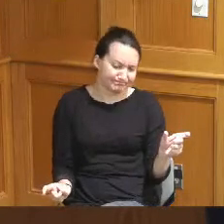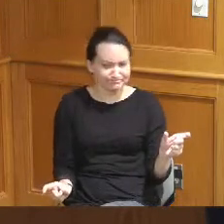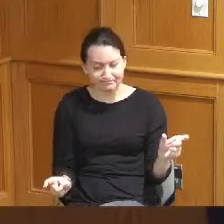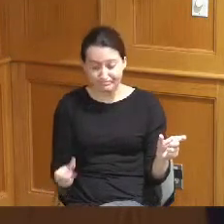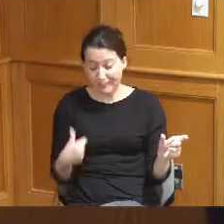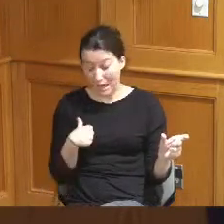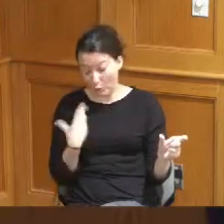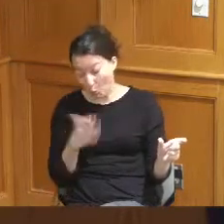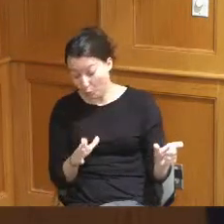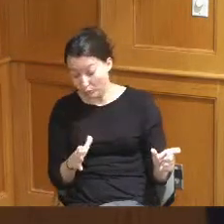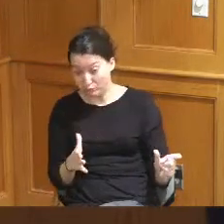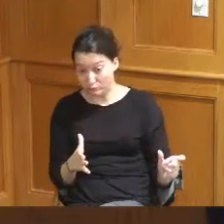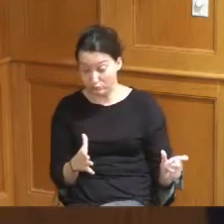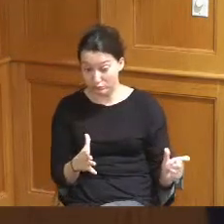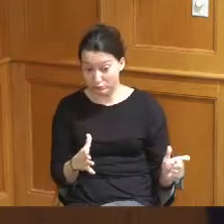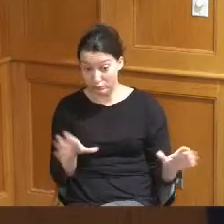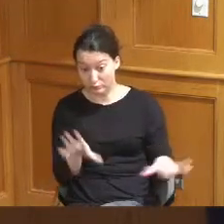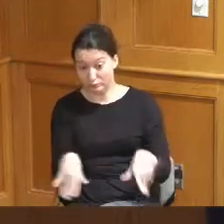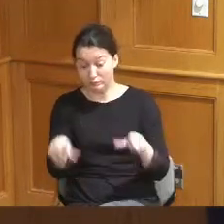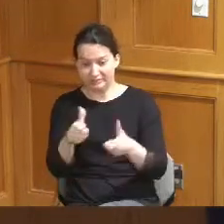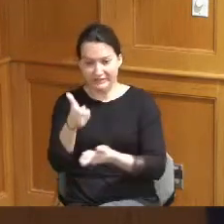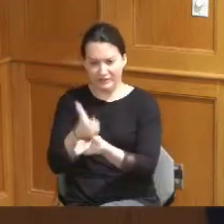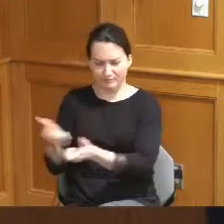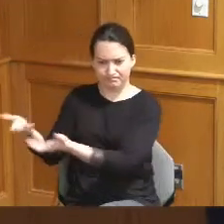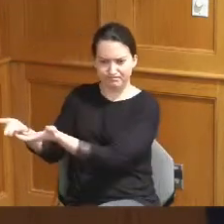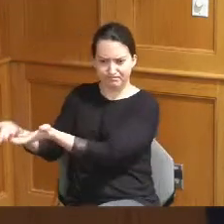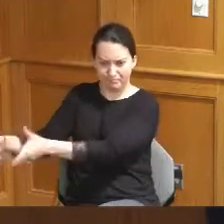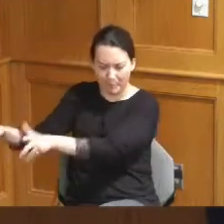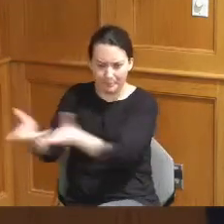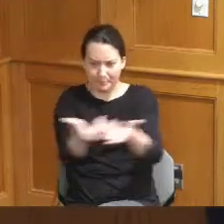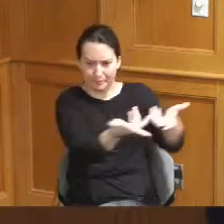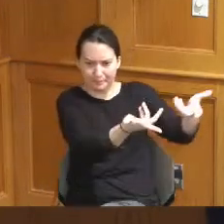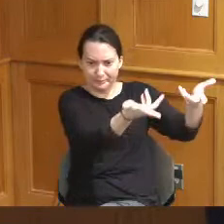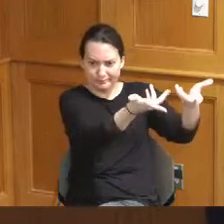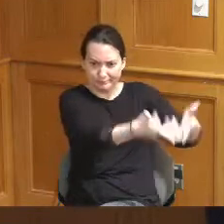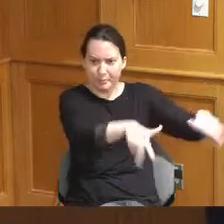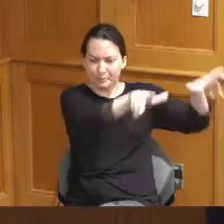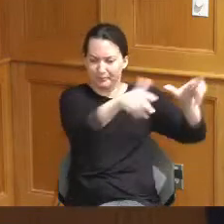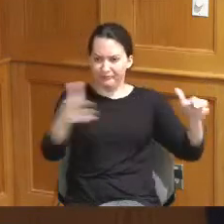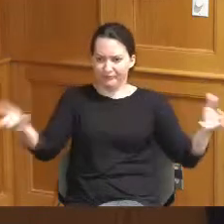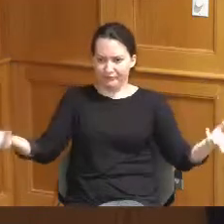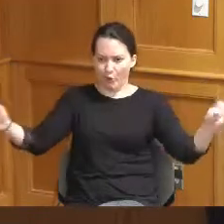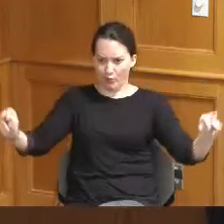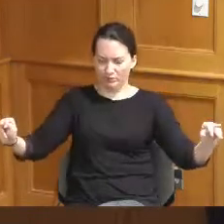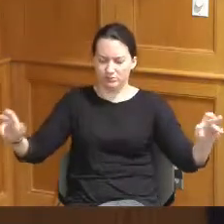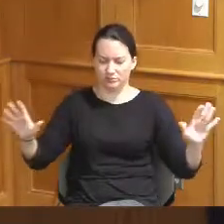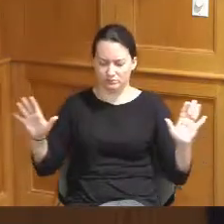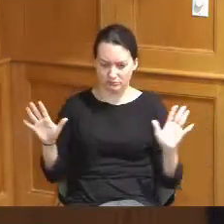didn't know we we did that or if each entity had their own so I just wanted if you just I don't